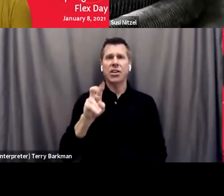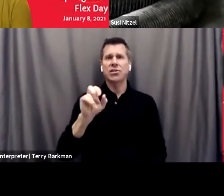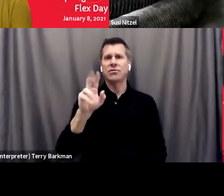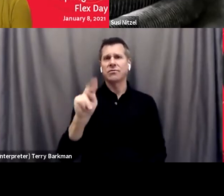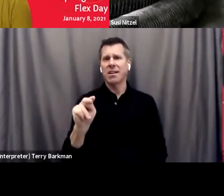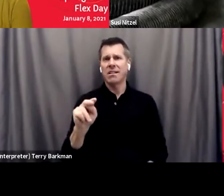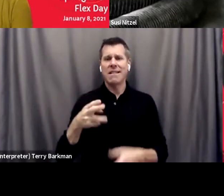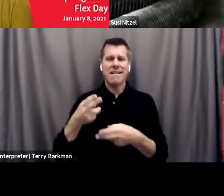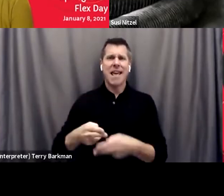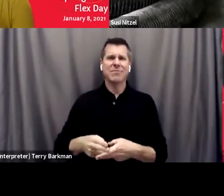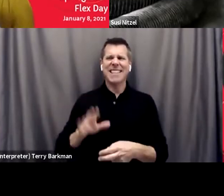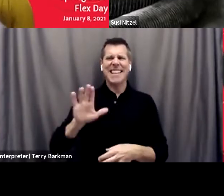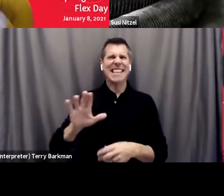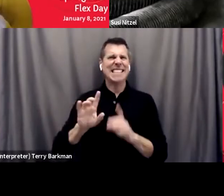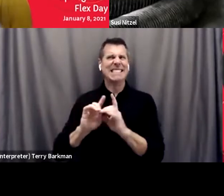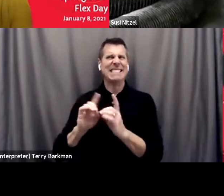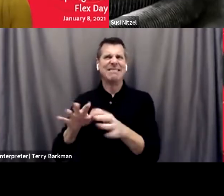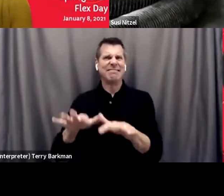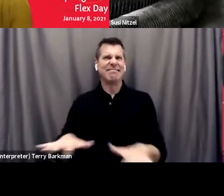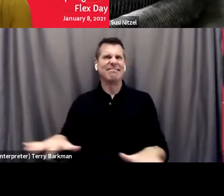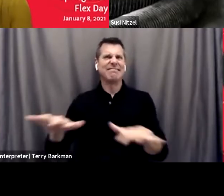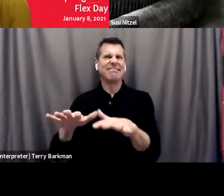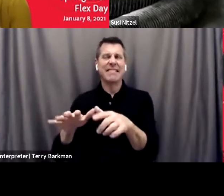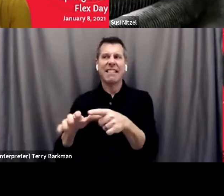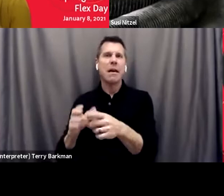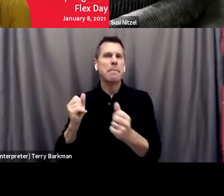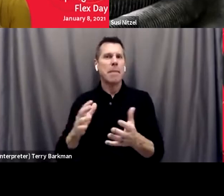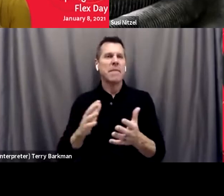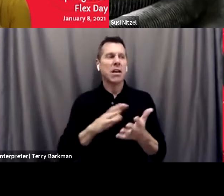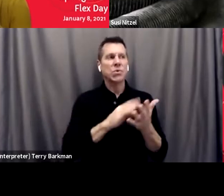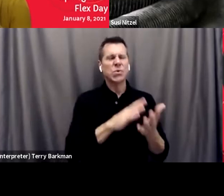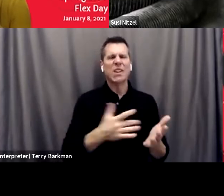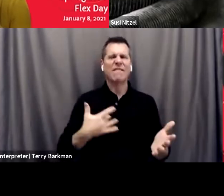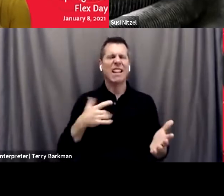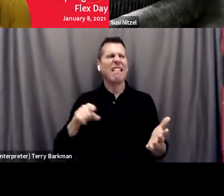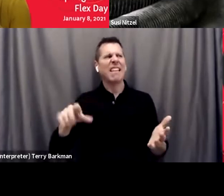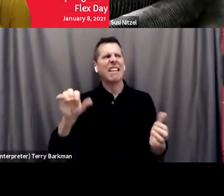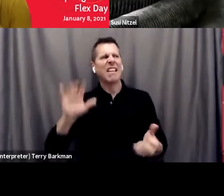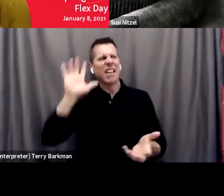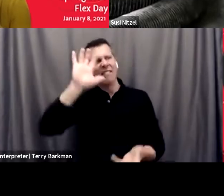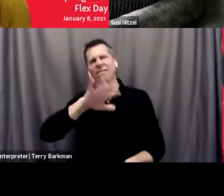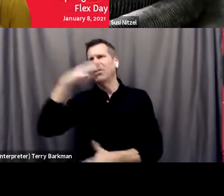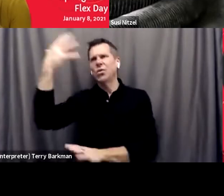division are concerned about this. And how students might get confused as to the difference between the two. Will this also